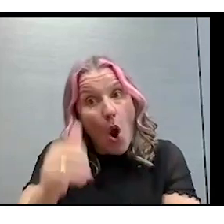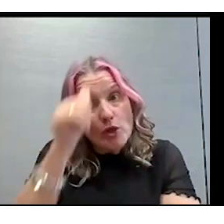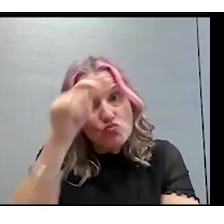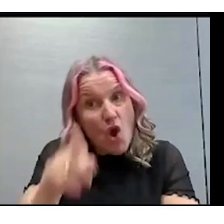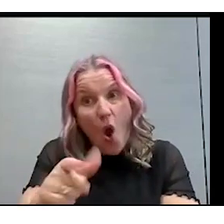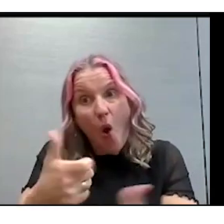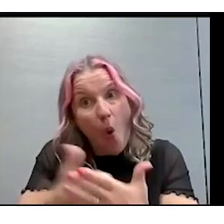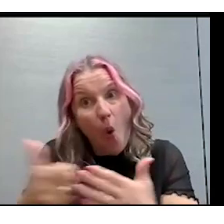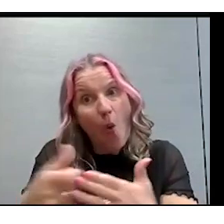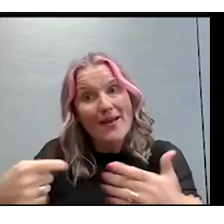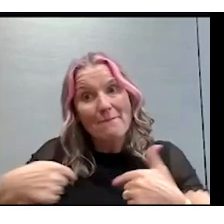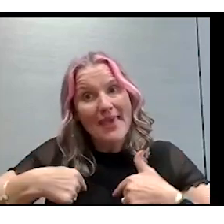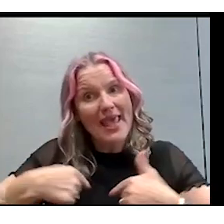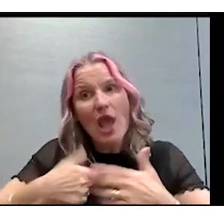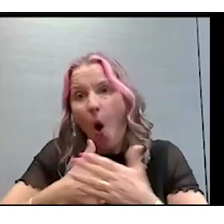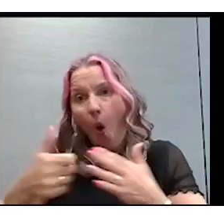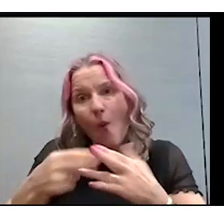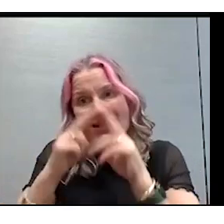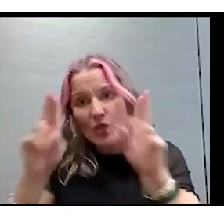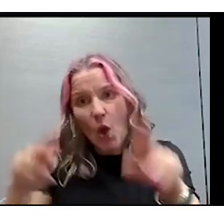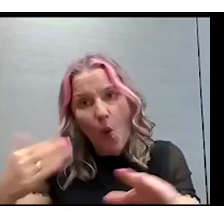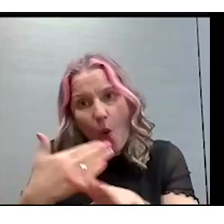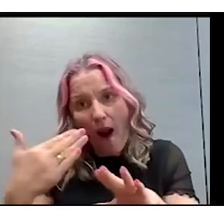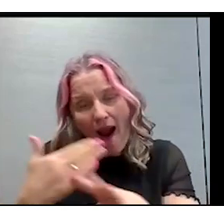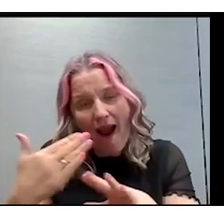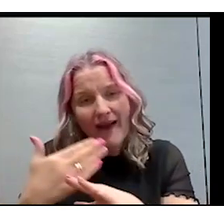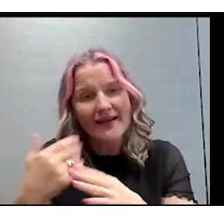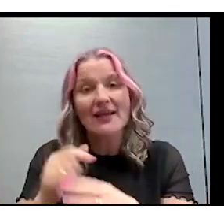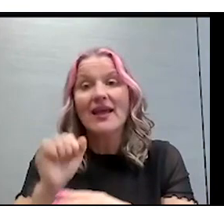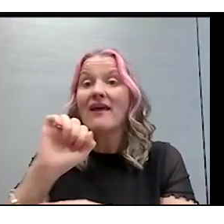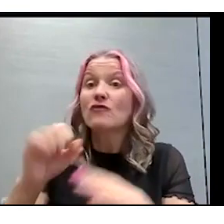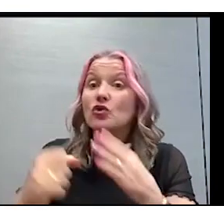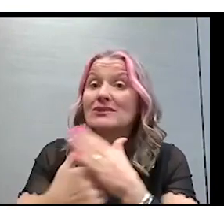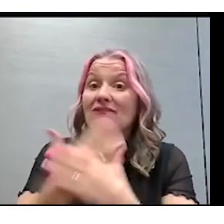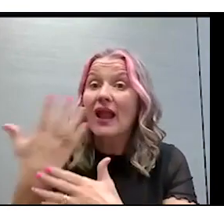always homework at the end of one of these. If you are developing technology or have